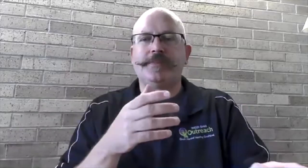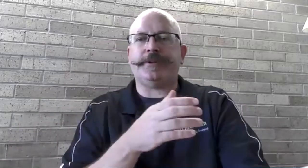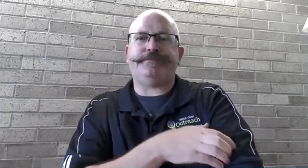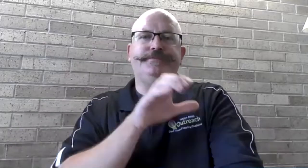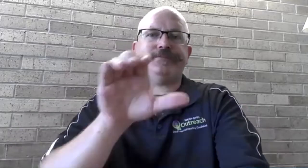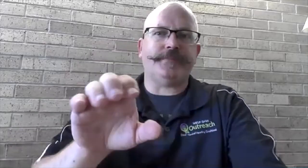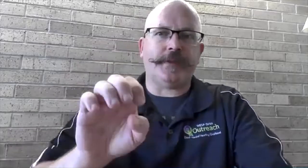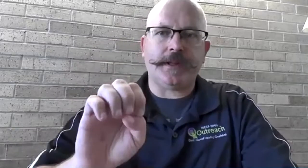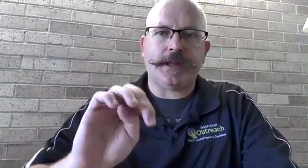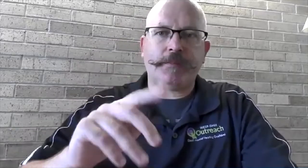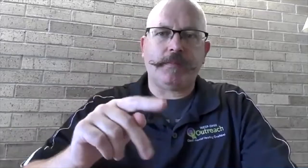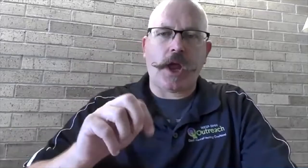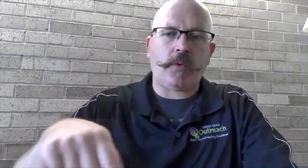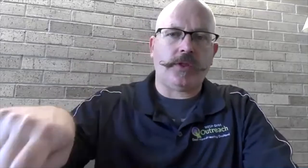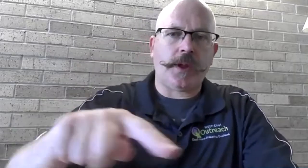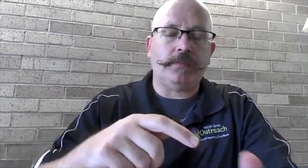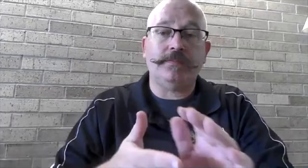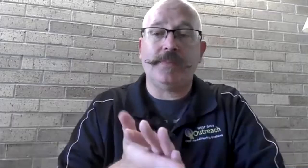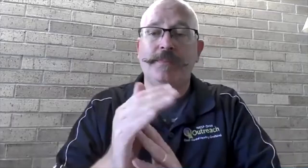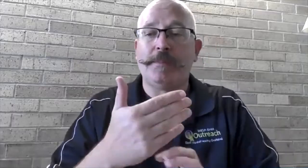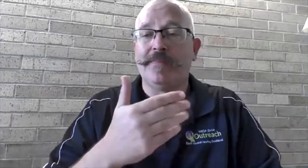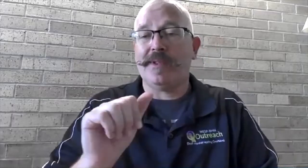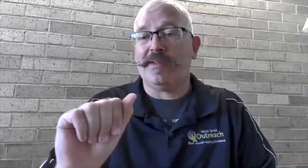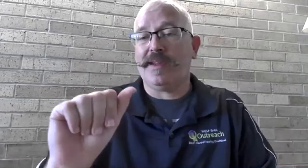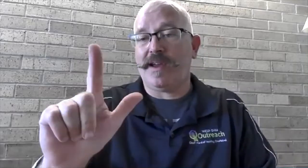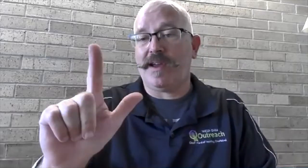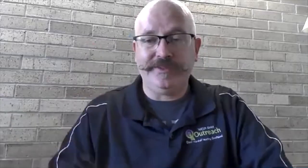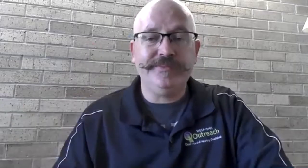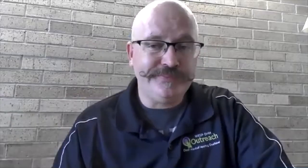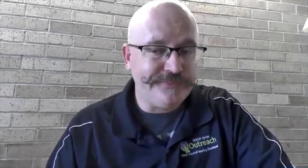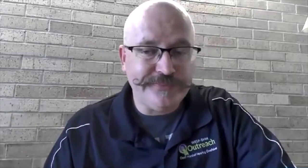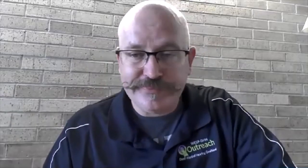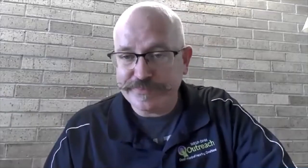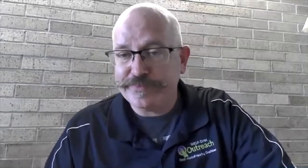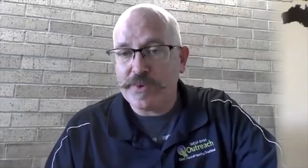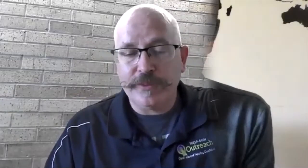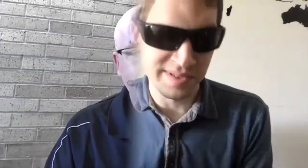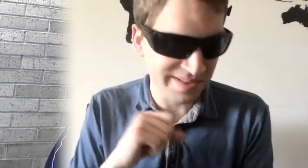It's the best place to not only teach the other students but empower the students to become allies.